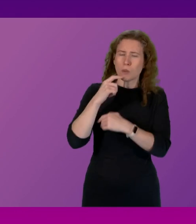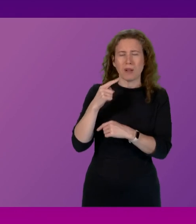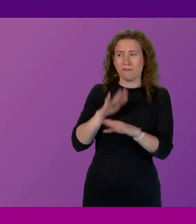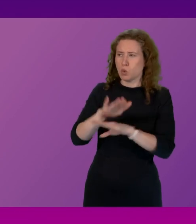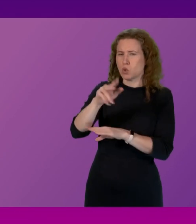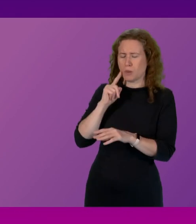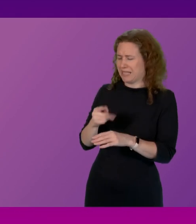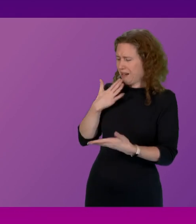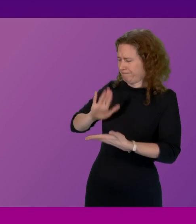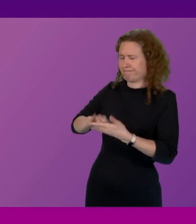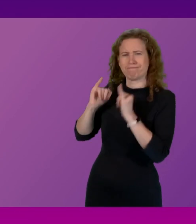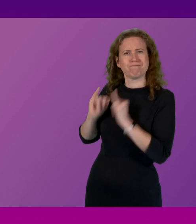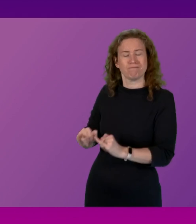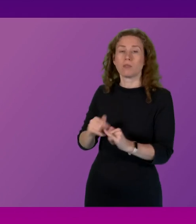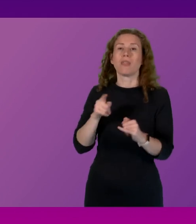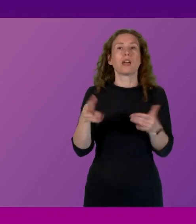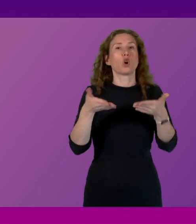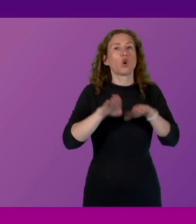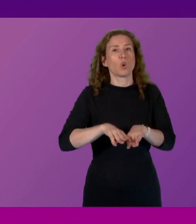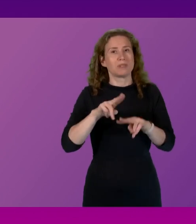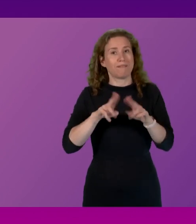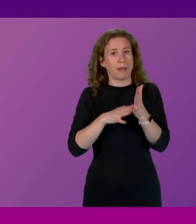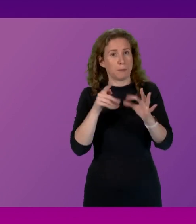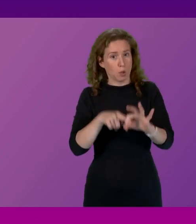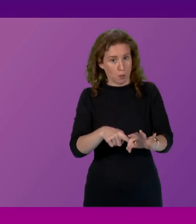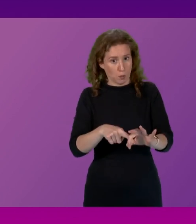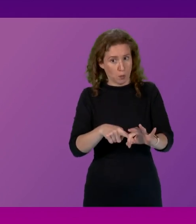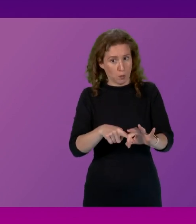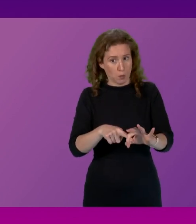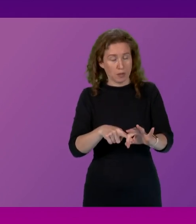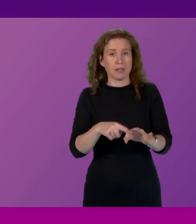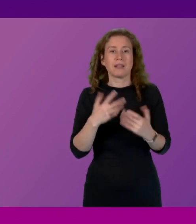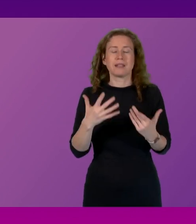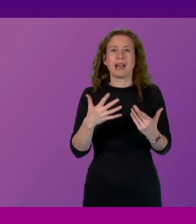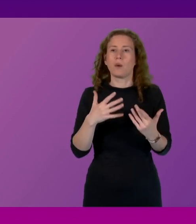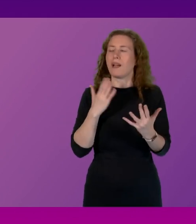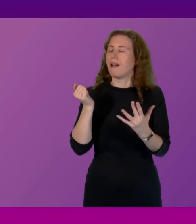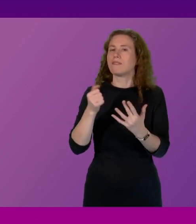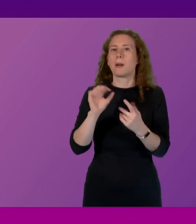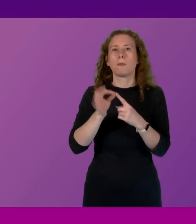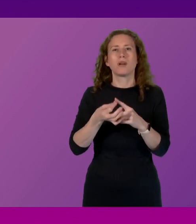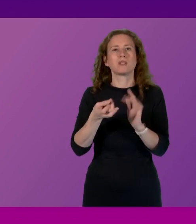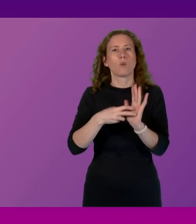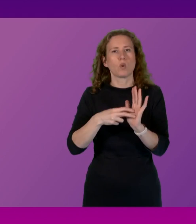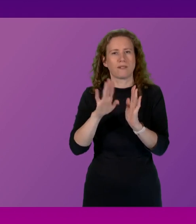On a point of order, Presiding Officer.